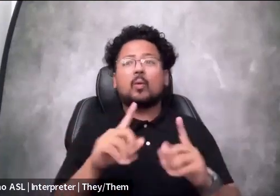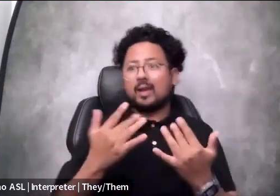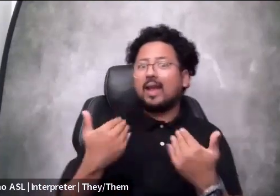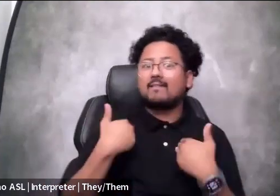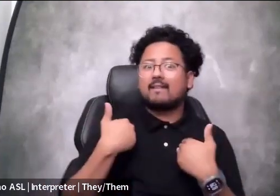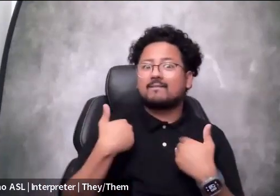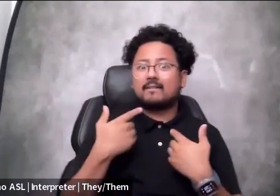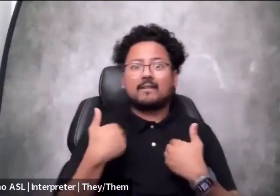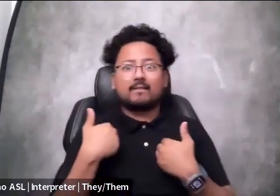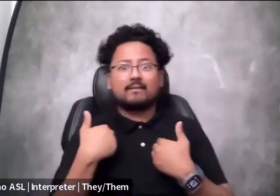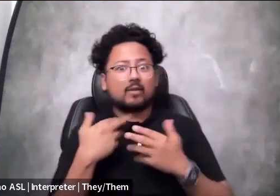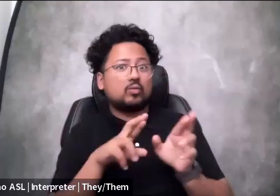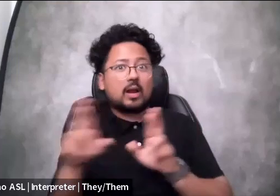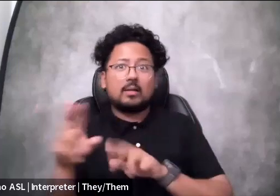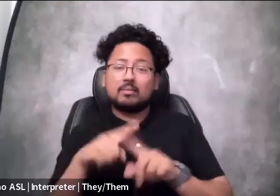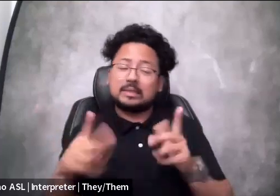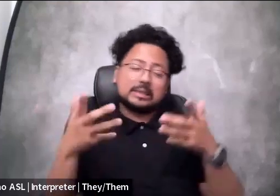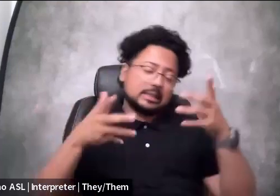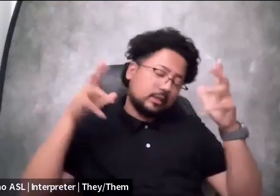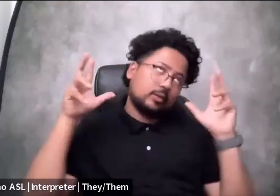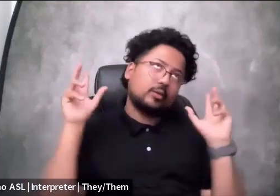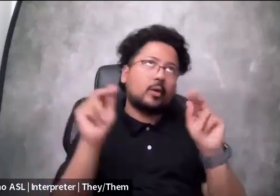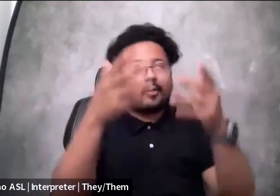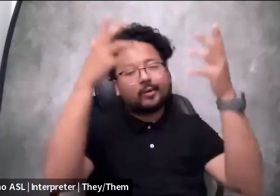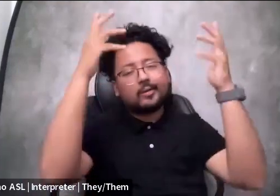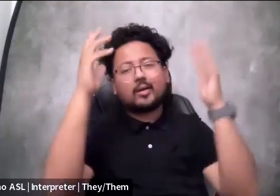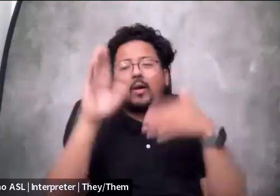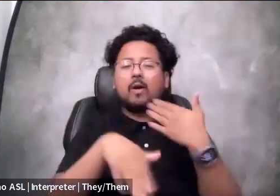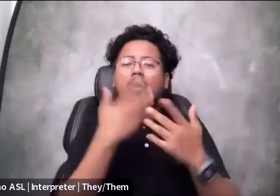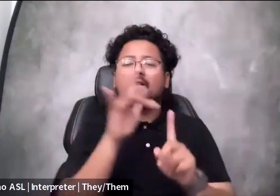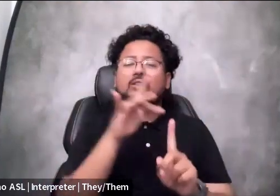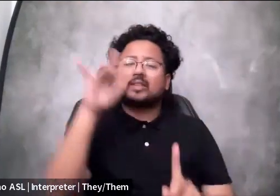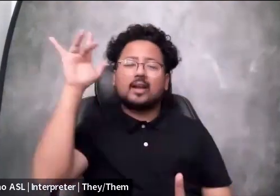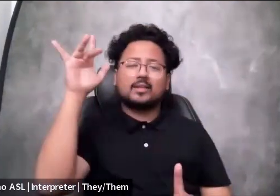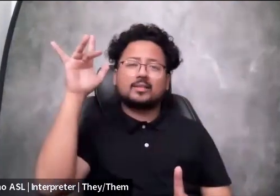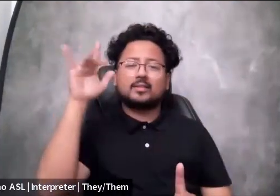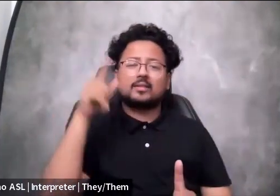I could have had them ready, but no, everybody shines is middle grade and Ya,